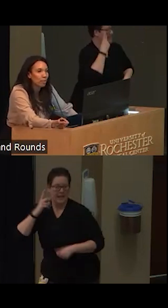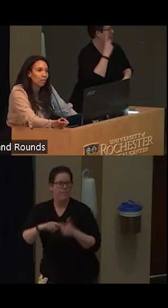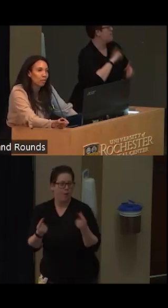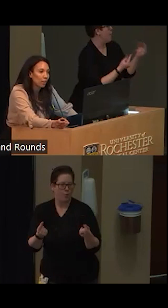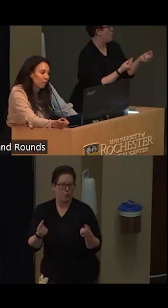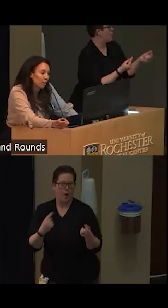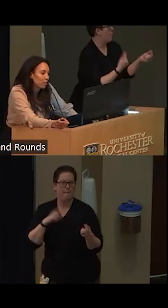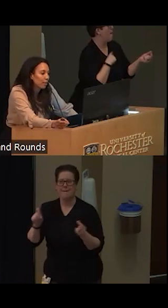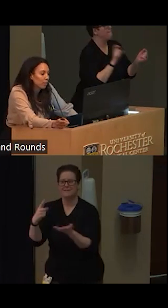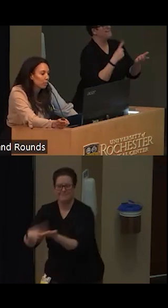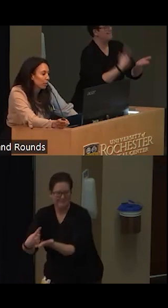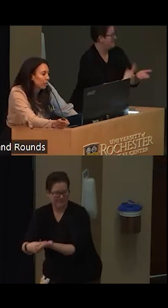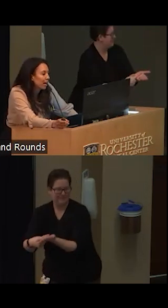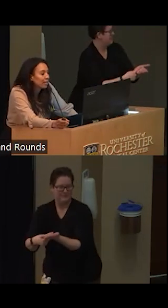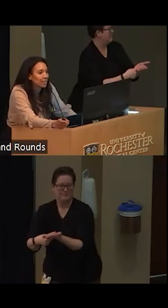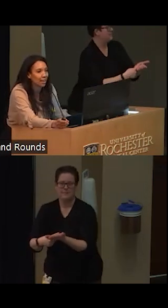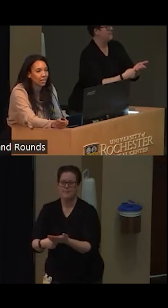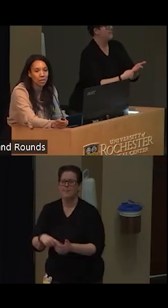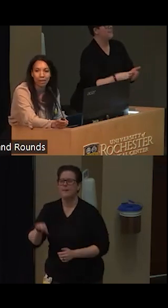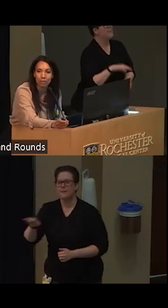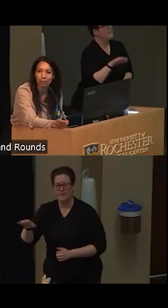you have to be able to talk about it and you have to be able to bring your colleagues in you have